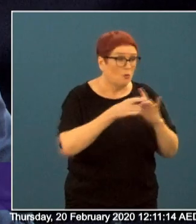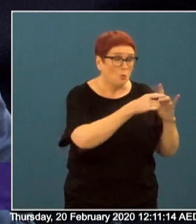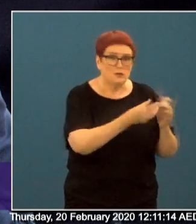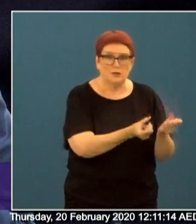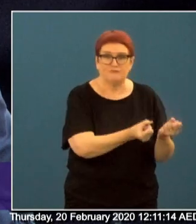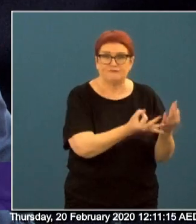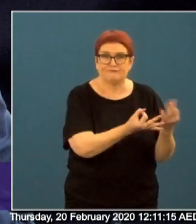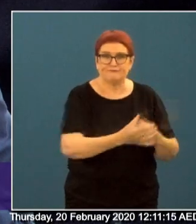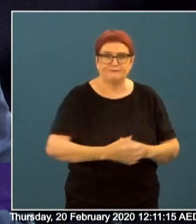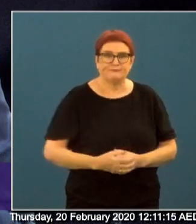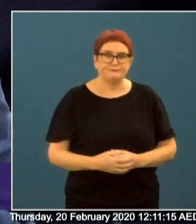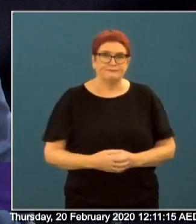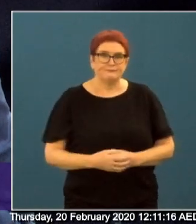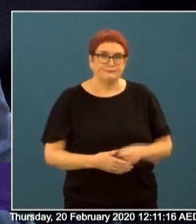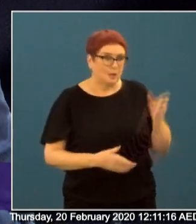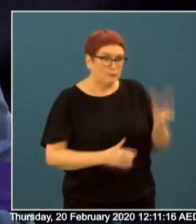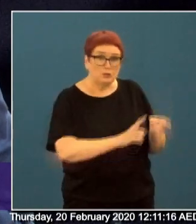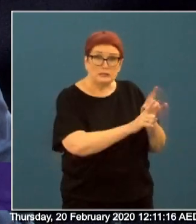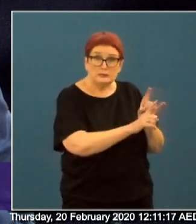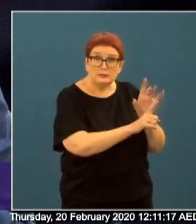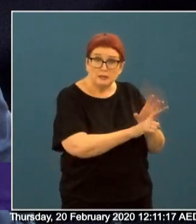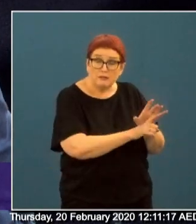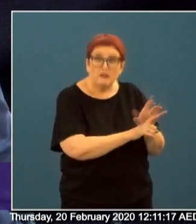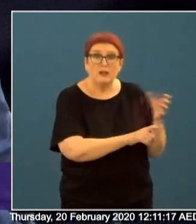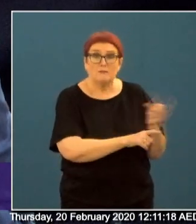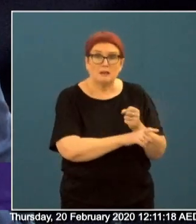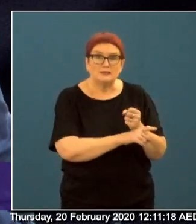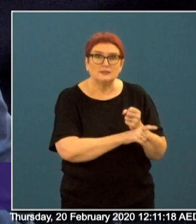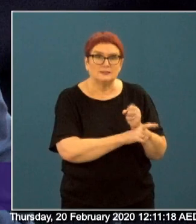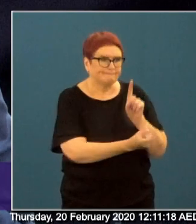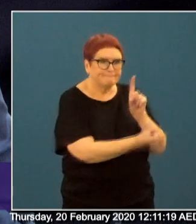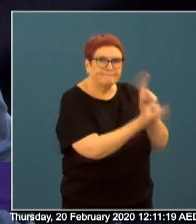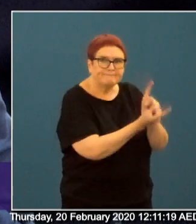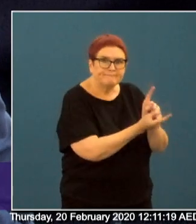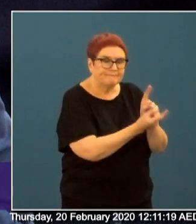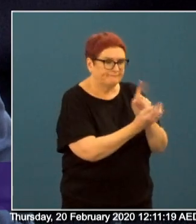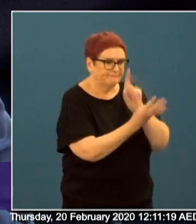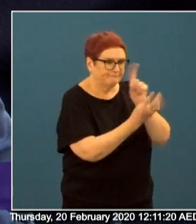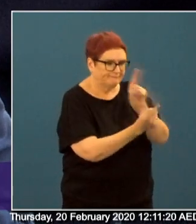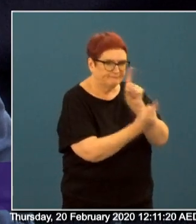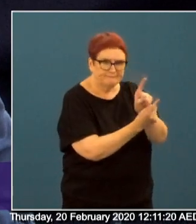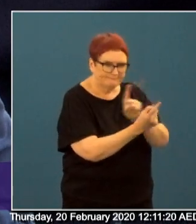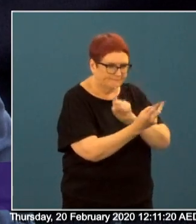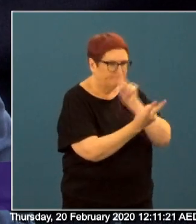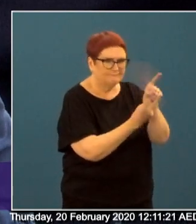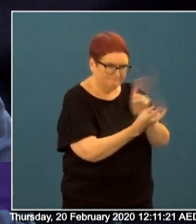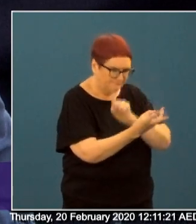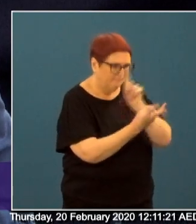And the person must, therefore, access their individual providers for their many comorbid conditions